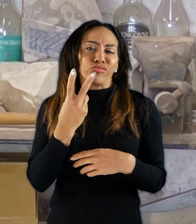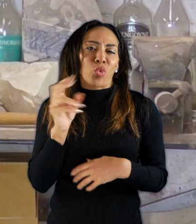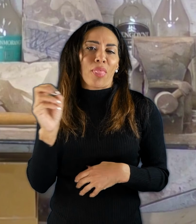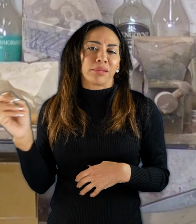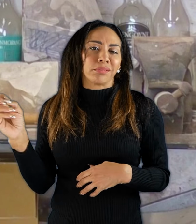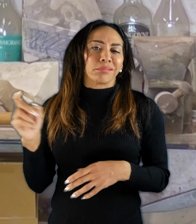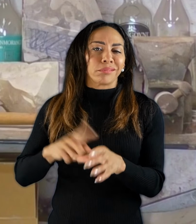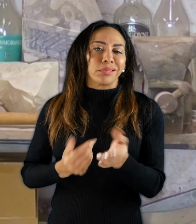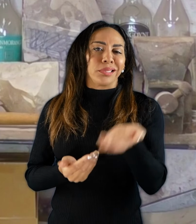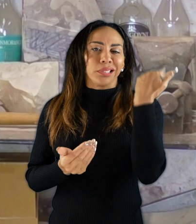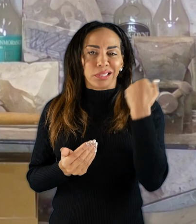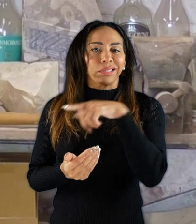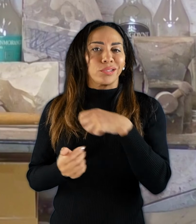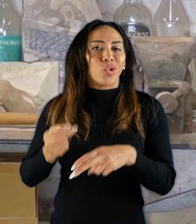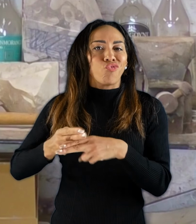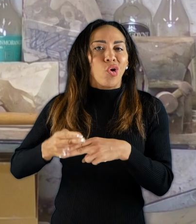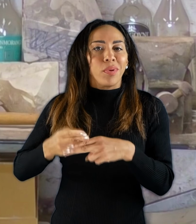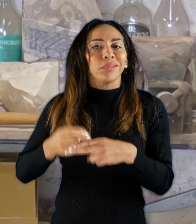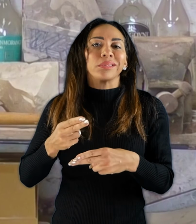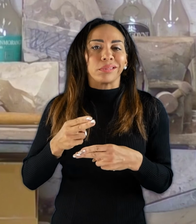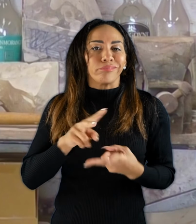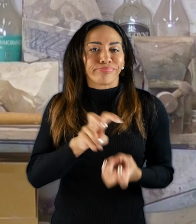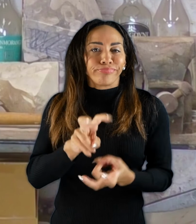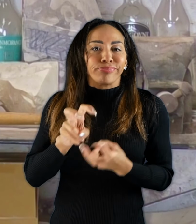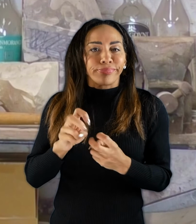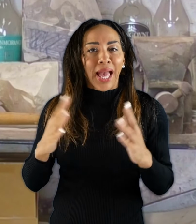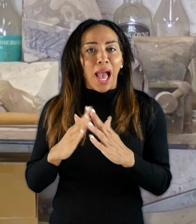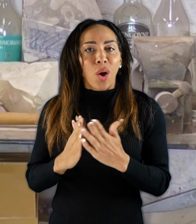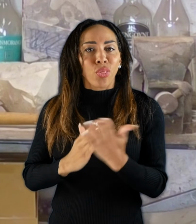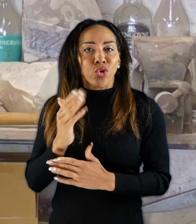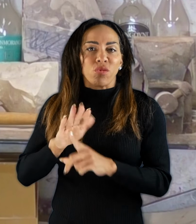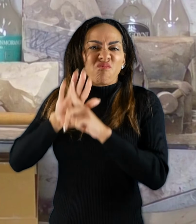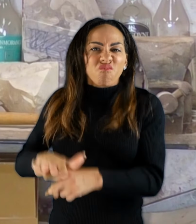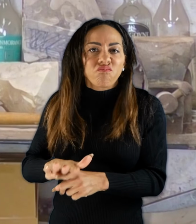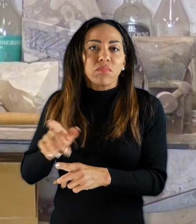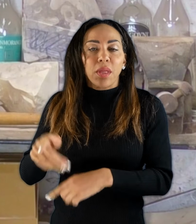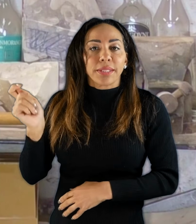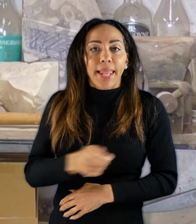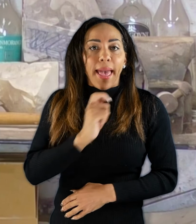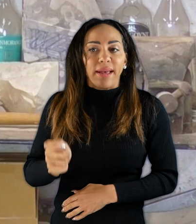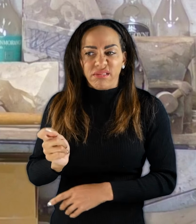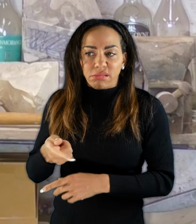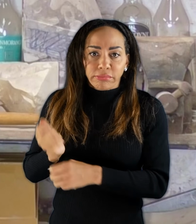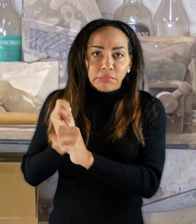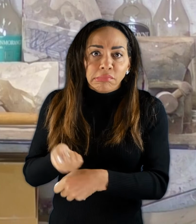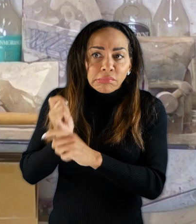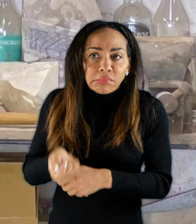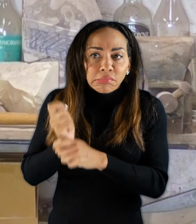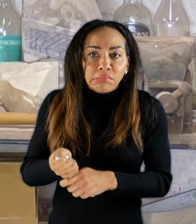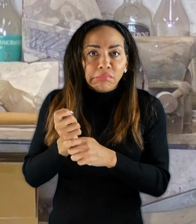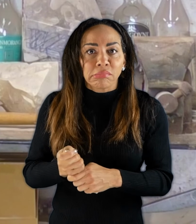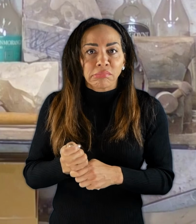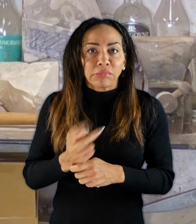extracted the marble using slaves all those years ago, 2000 odd years ago. And so I like Carrara.